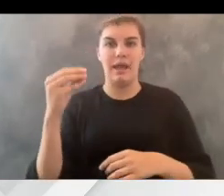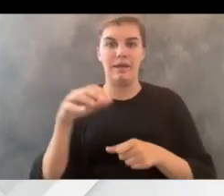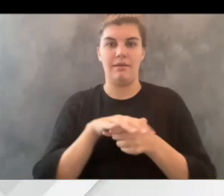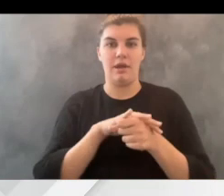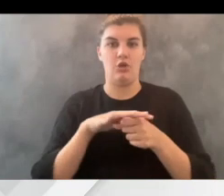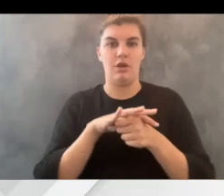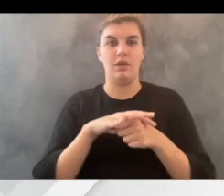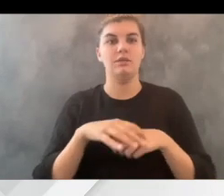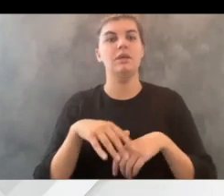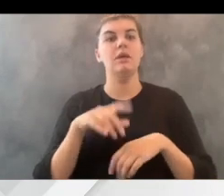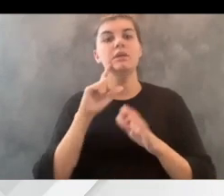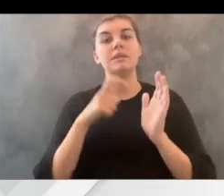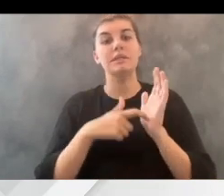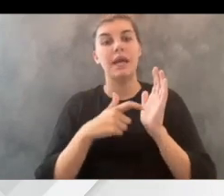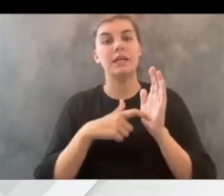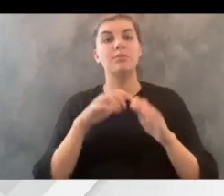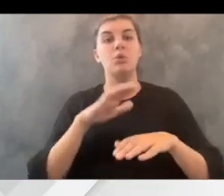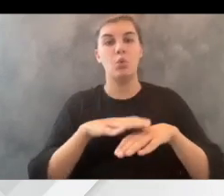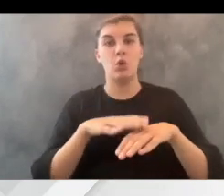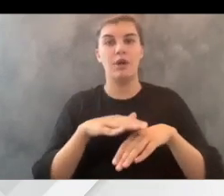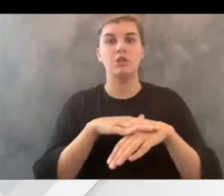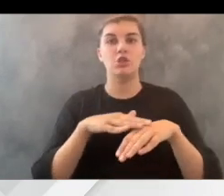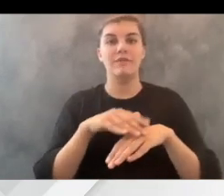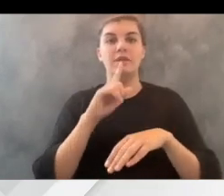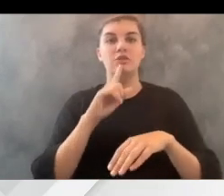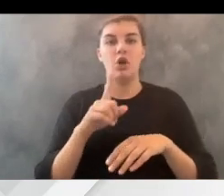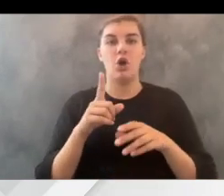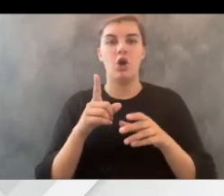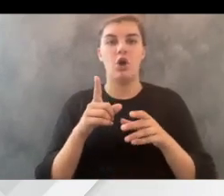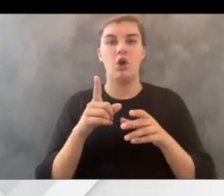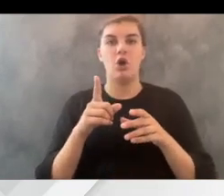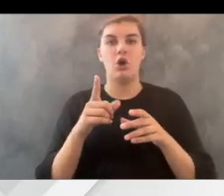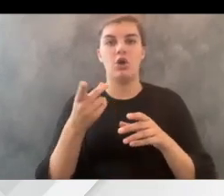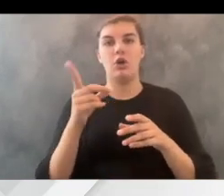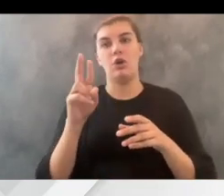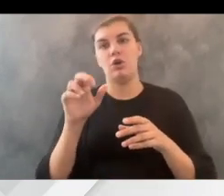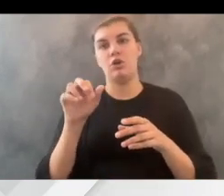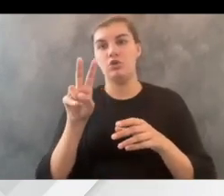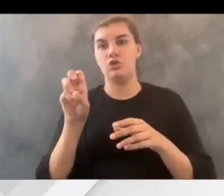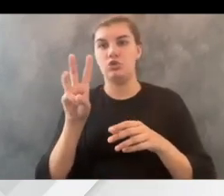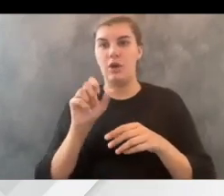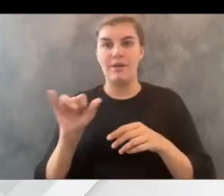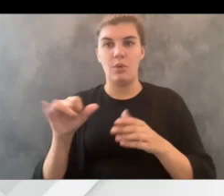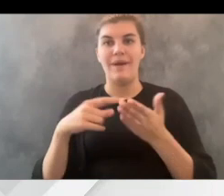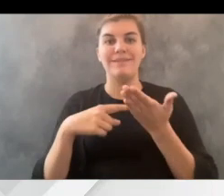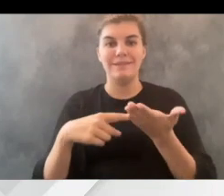Detectable warning services at driveways was discussed in advisory in the proposed rule.